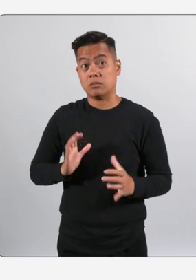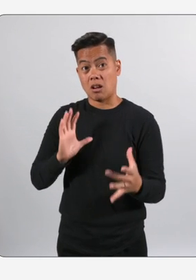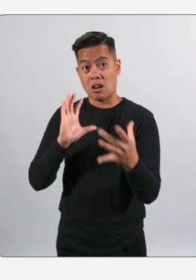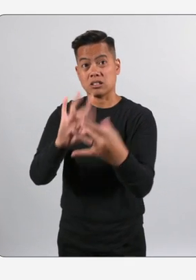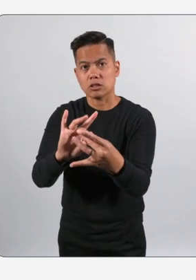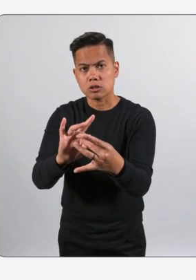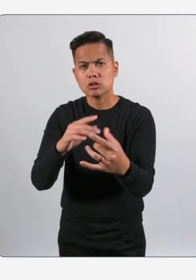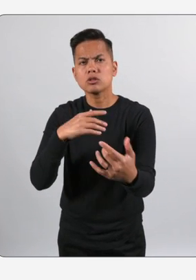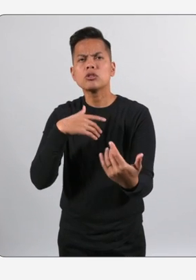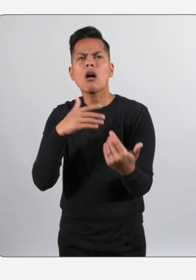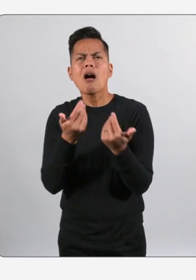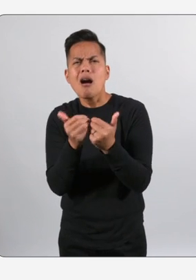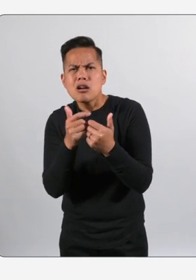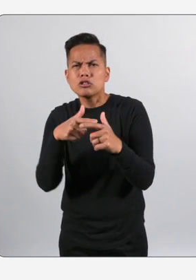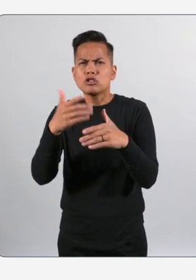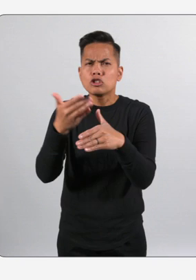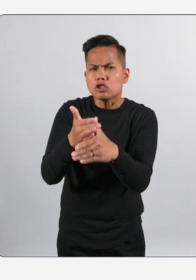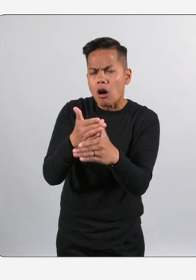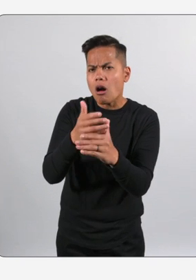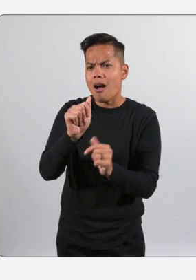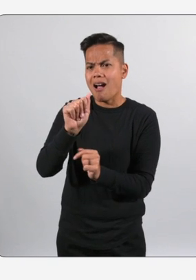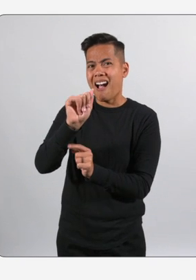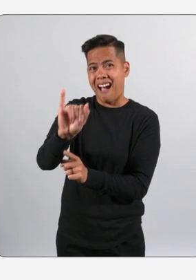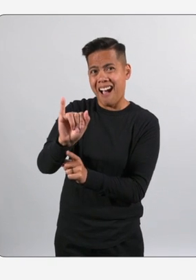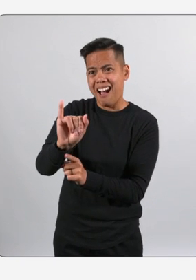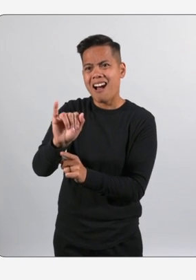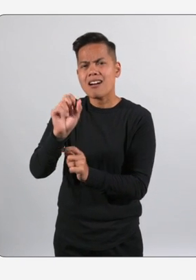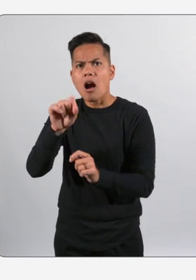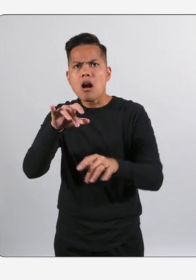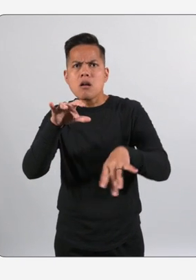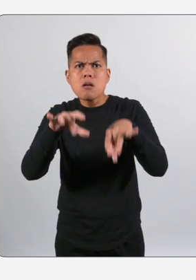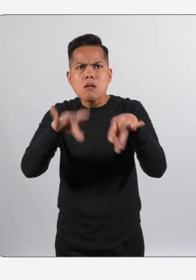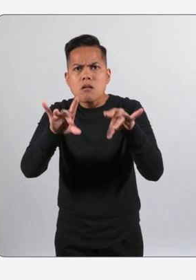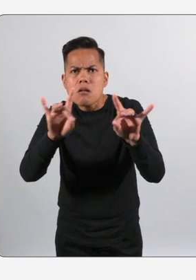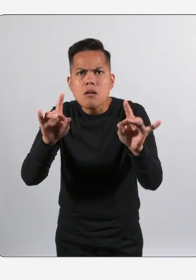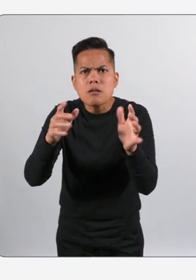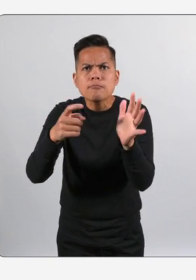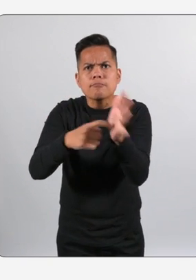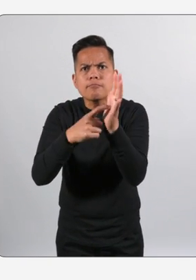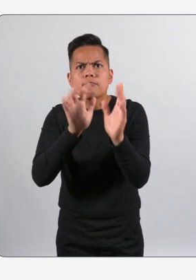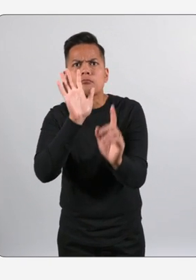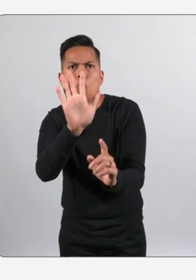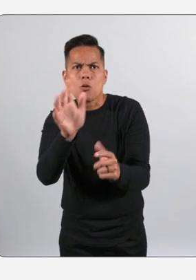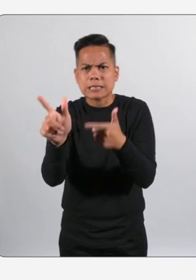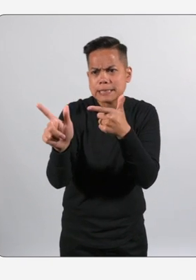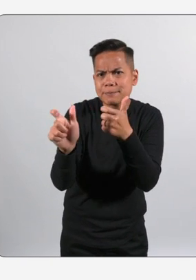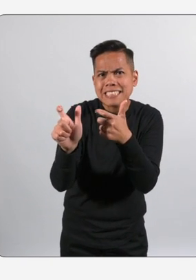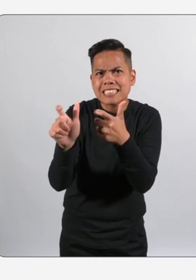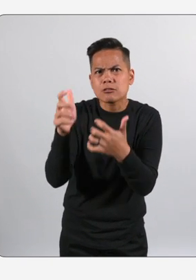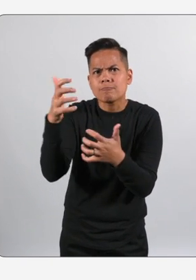can use AI to uncover new pockets of demand by marketing at the speed of consumers, no matter how unpredictable.